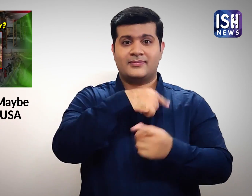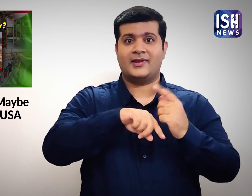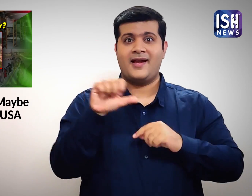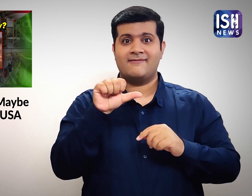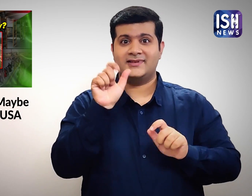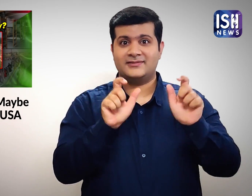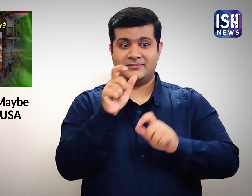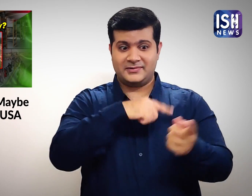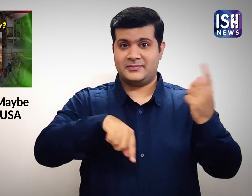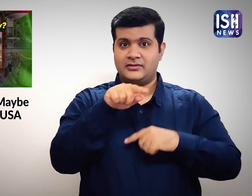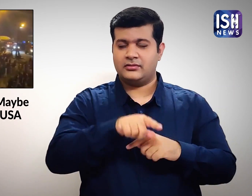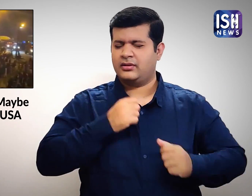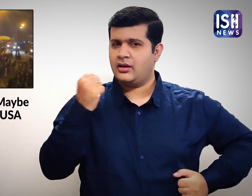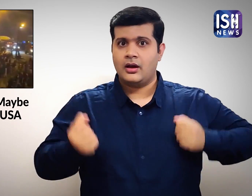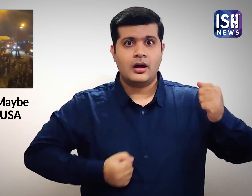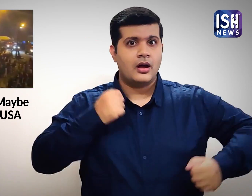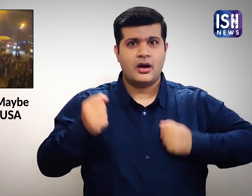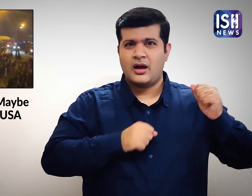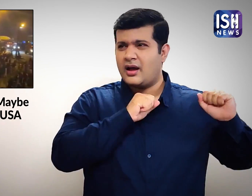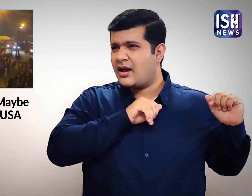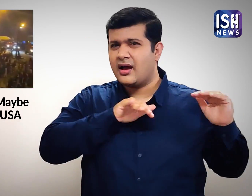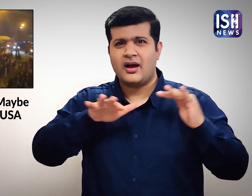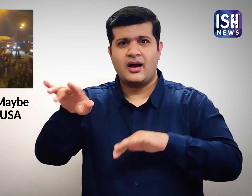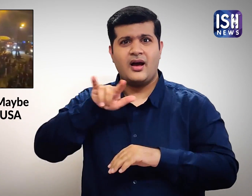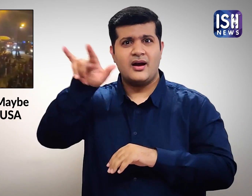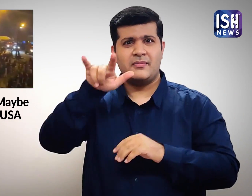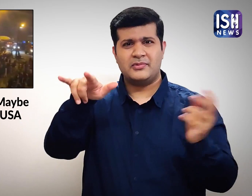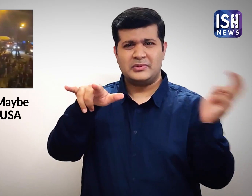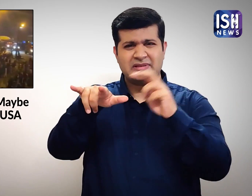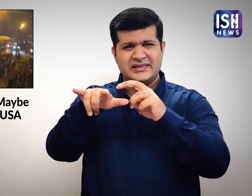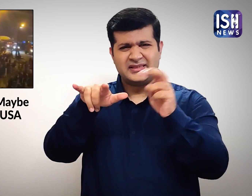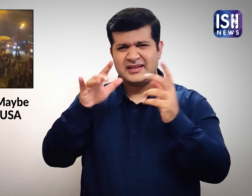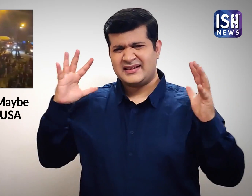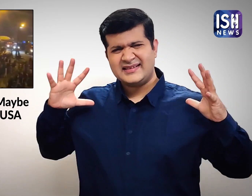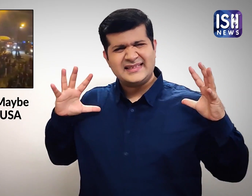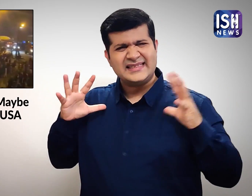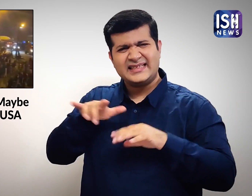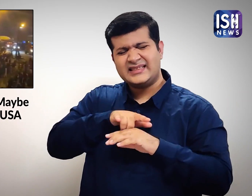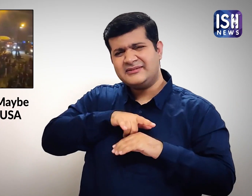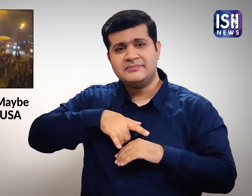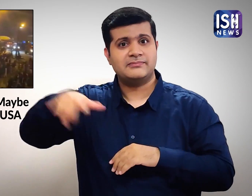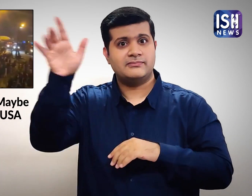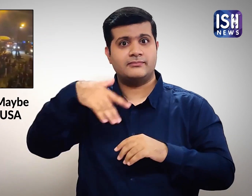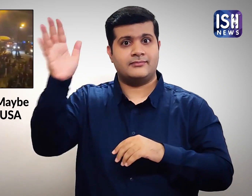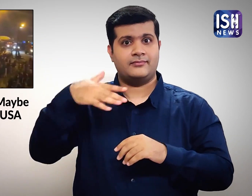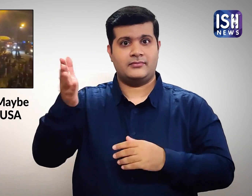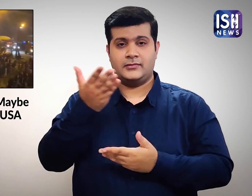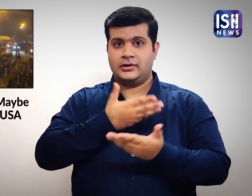Many Afghans fled the country in packed flights.